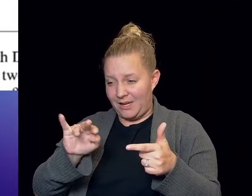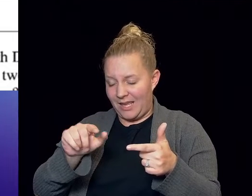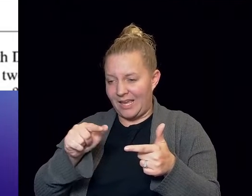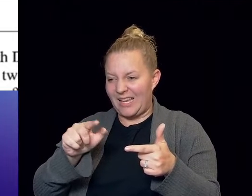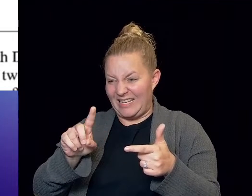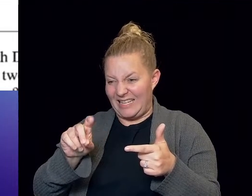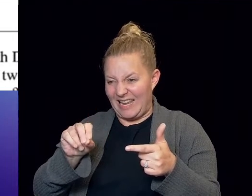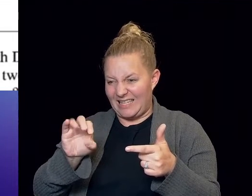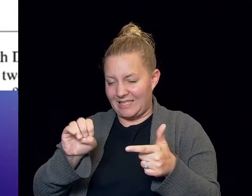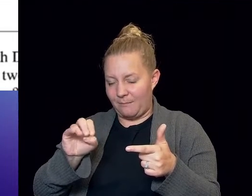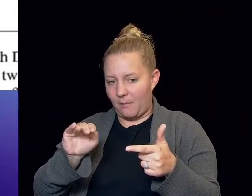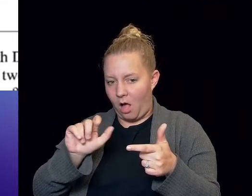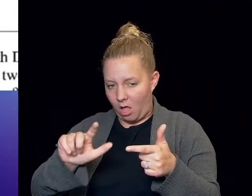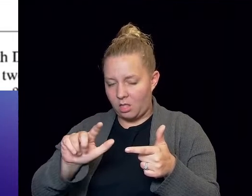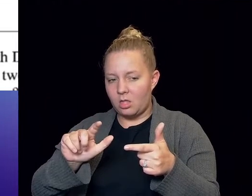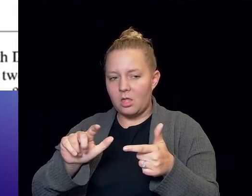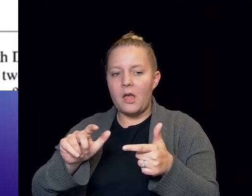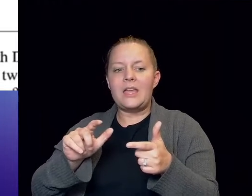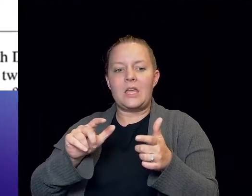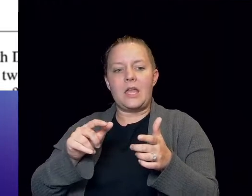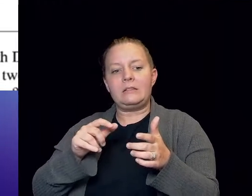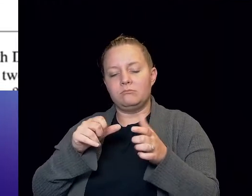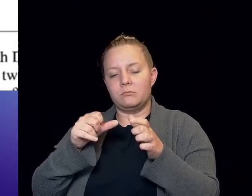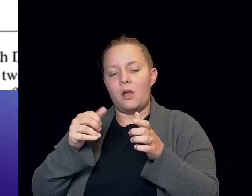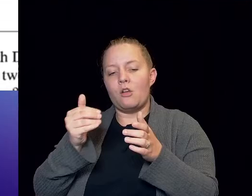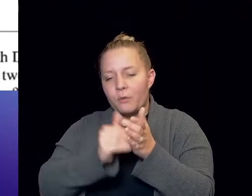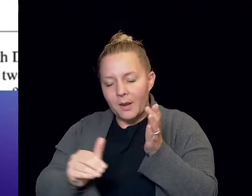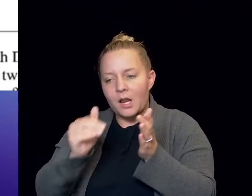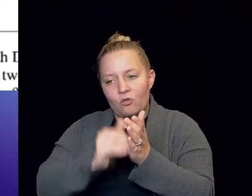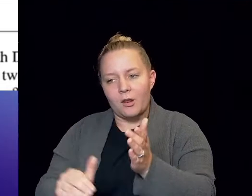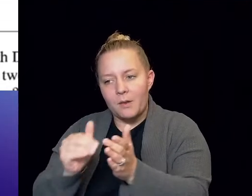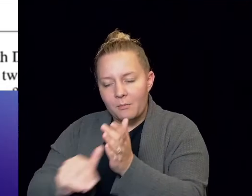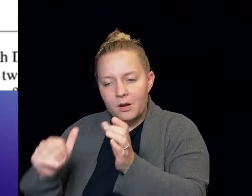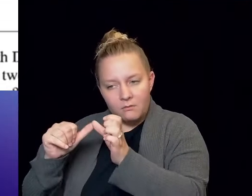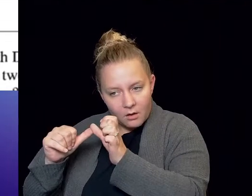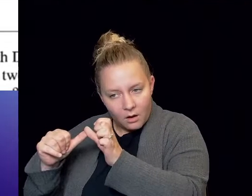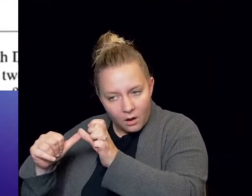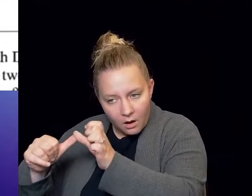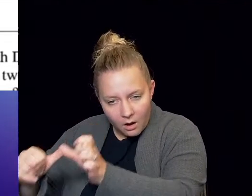or 0.3333 repeating and it keeps going on and on and on, that same number.